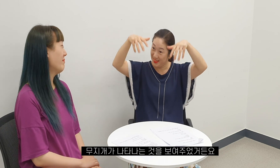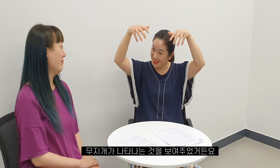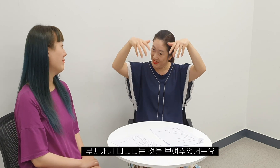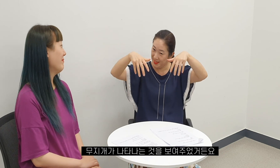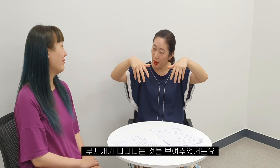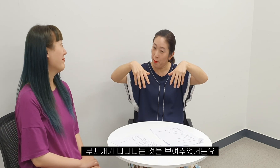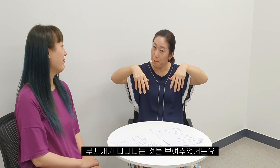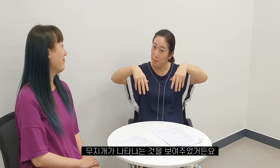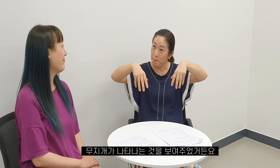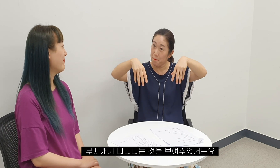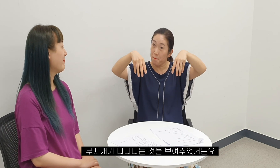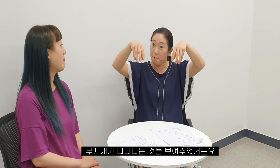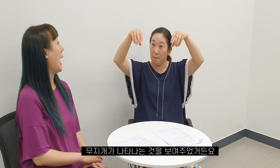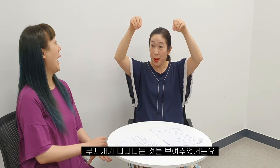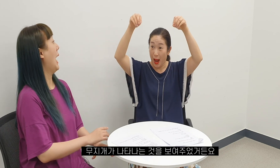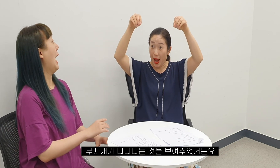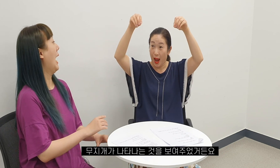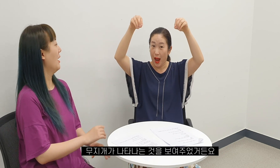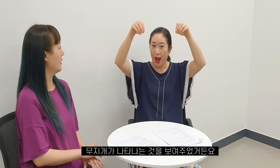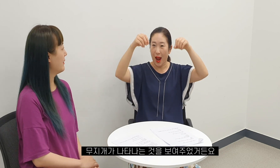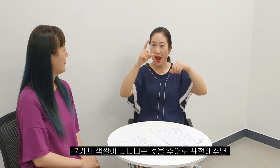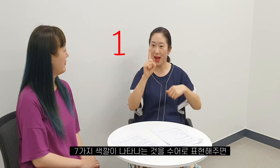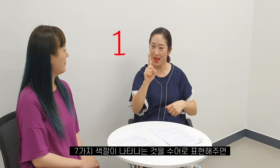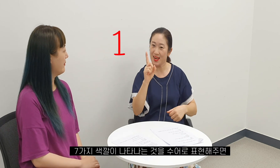If you express the appearance of the seven colors in sign language,